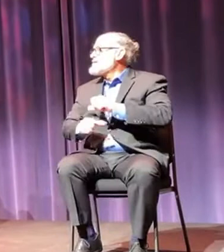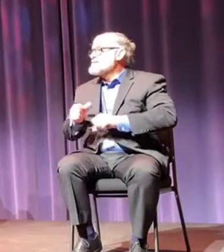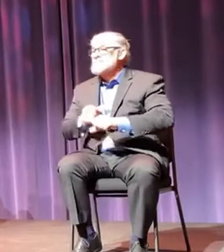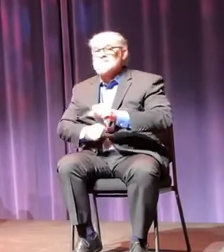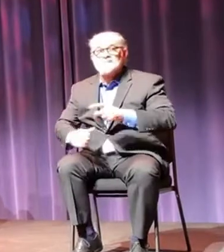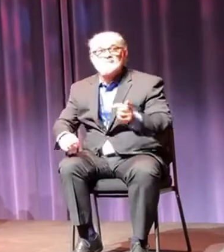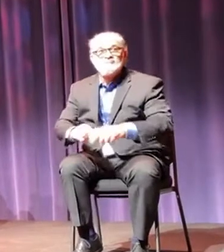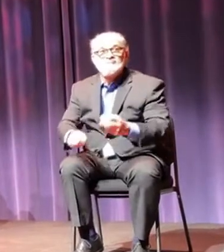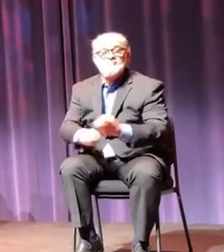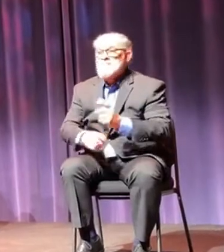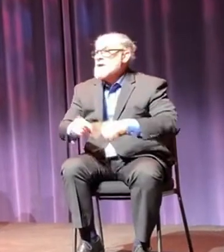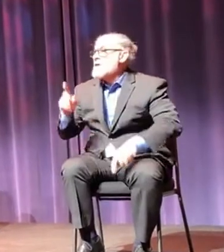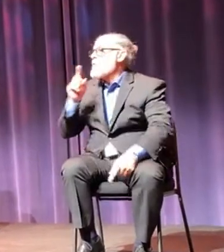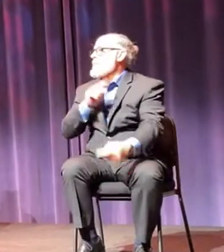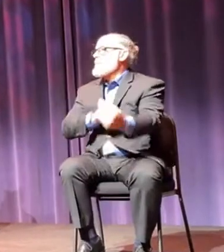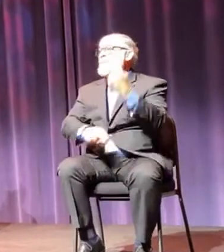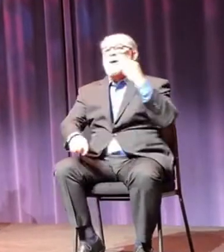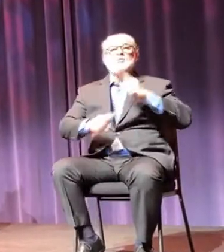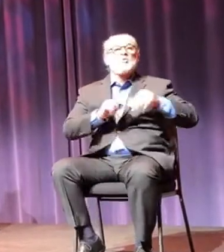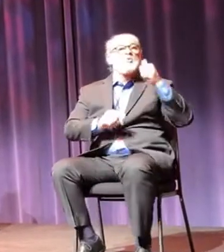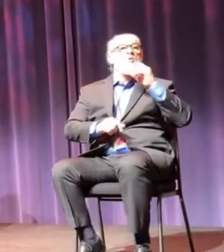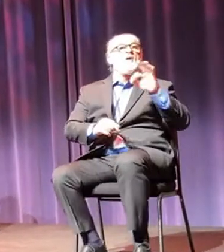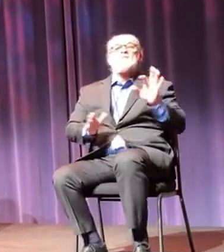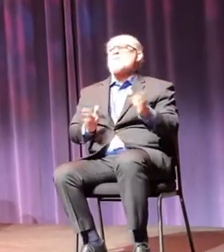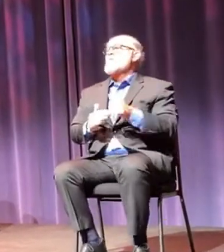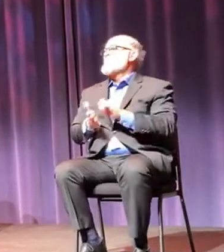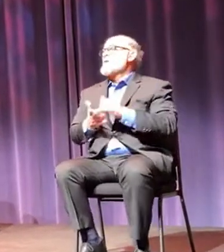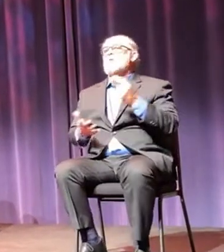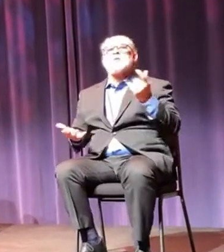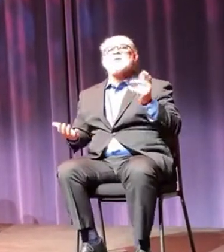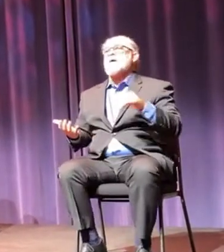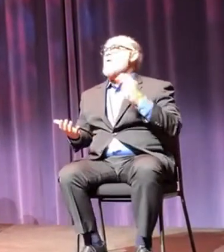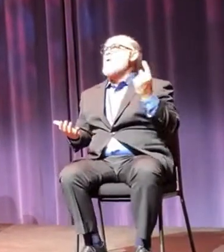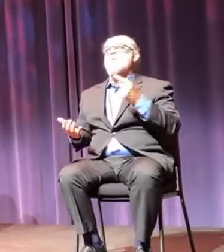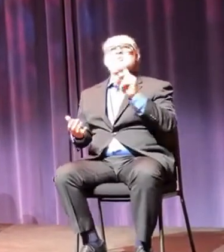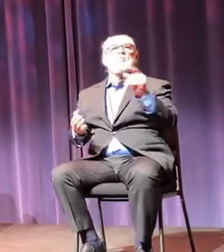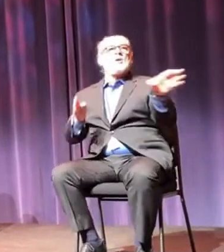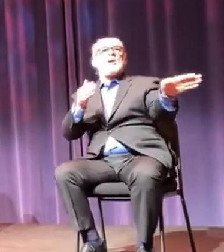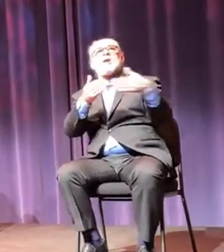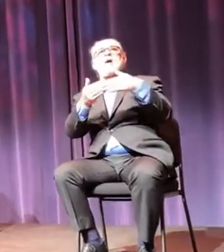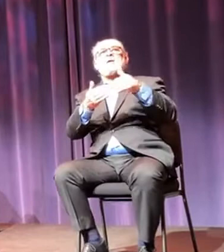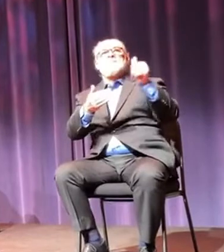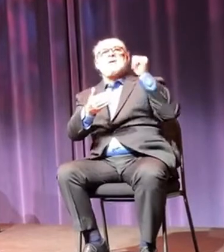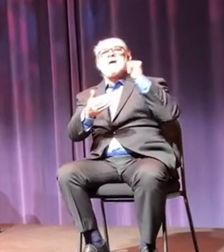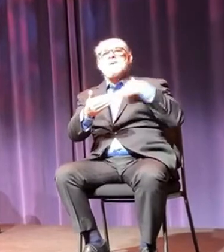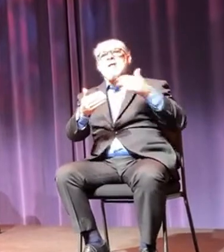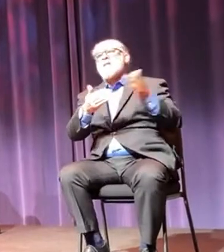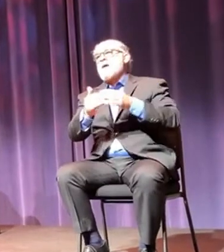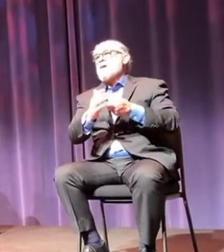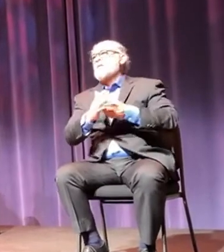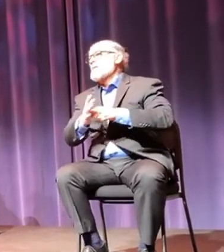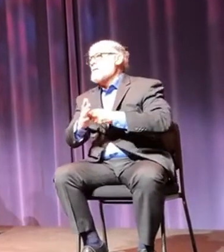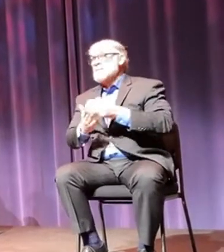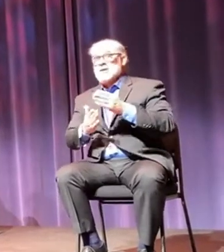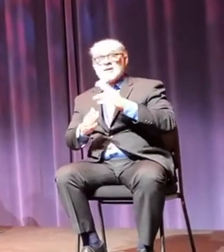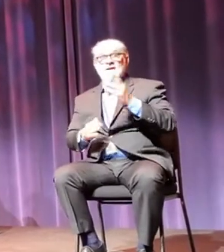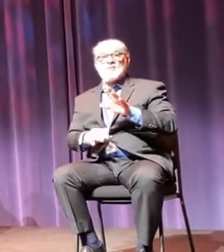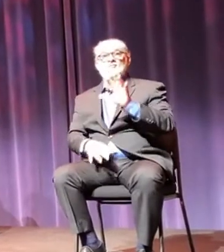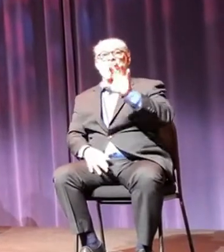Maybe I can never go back for the girl in the room that door always locked behind me. Maybe I can never reach her.